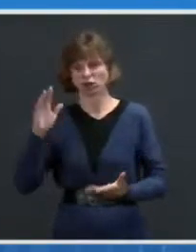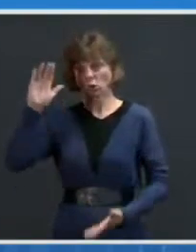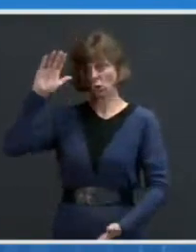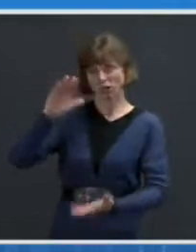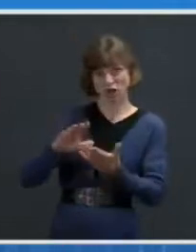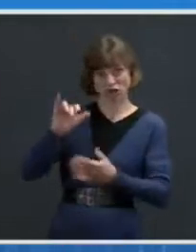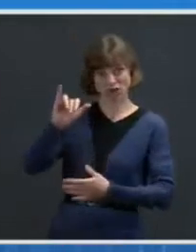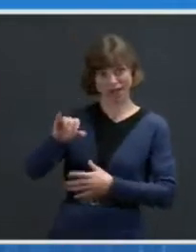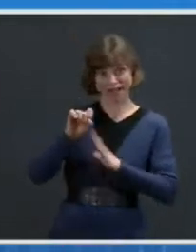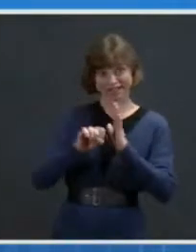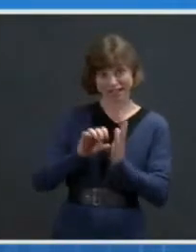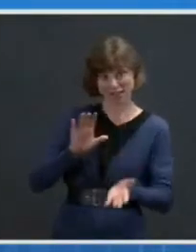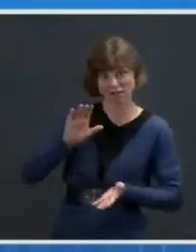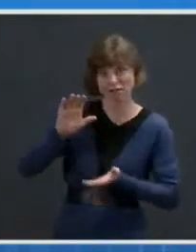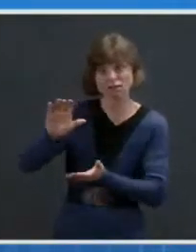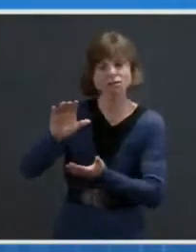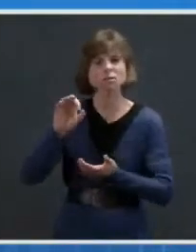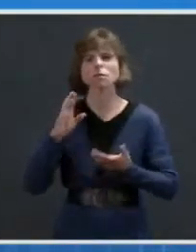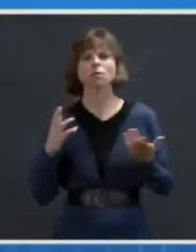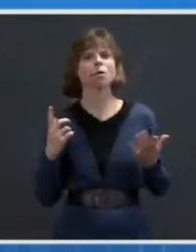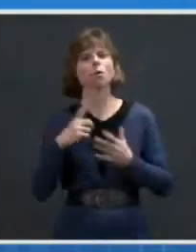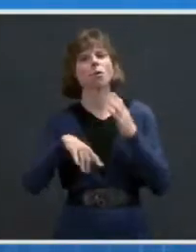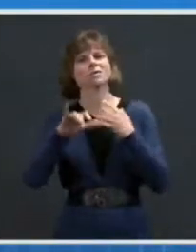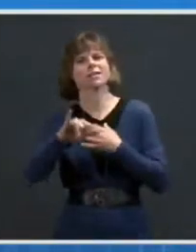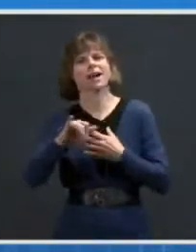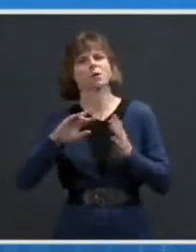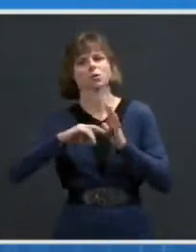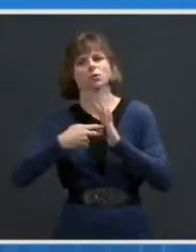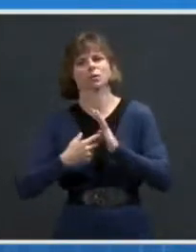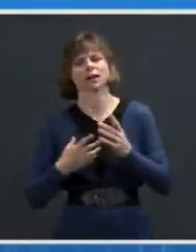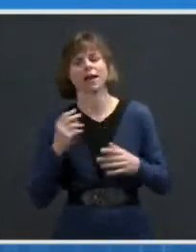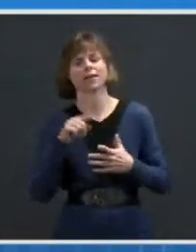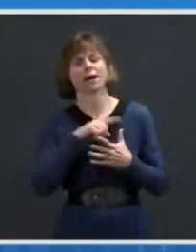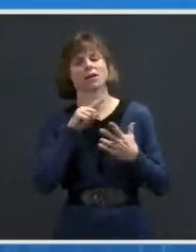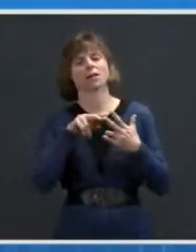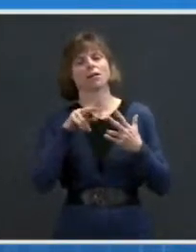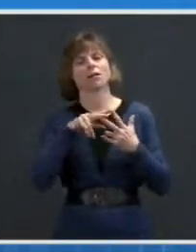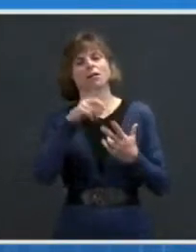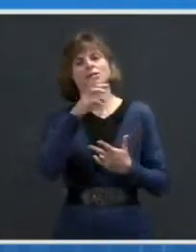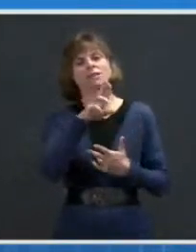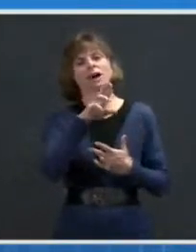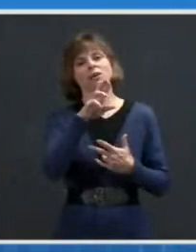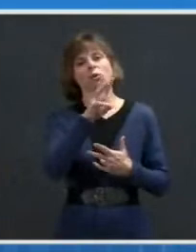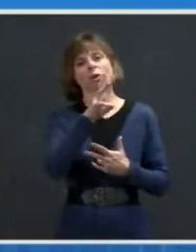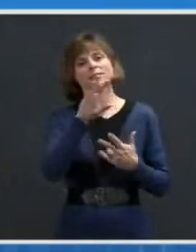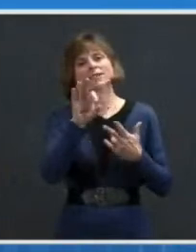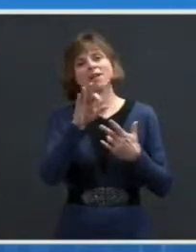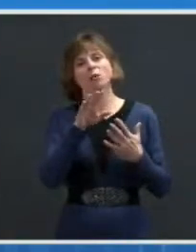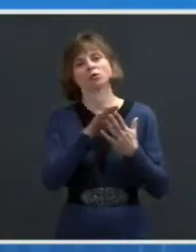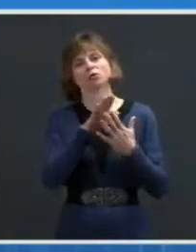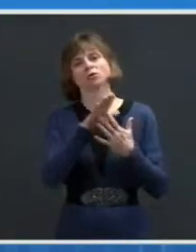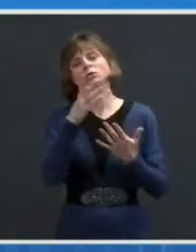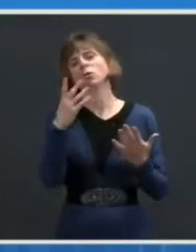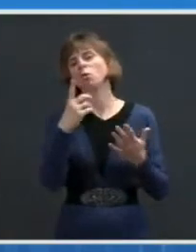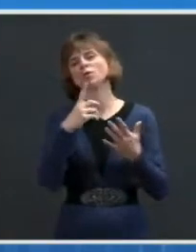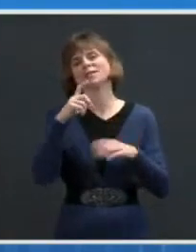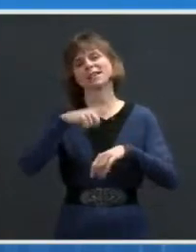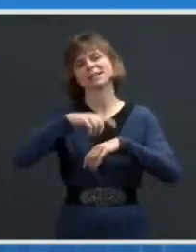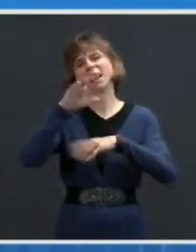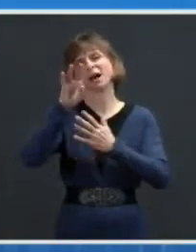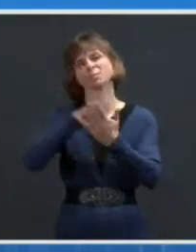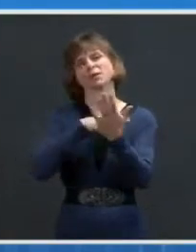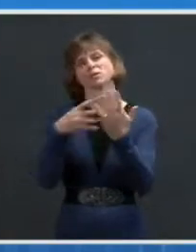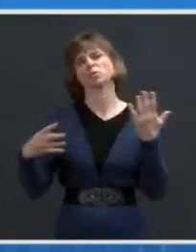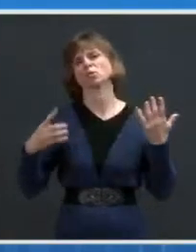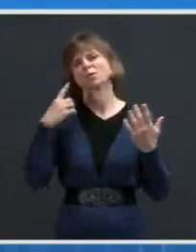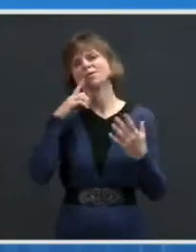NUNEZ-SMITH JUST SAID, WHAT